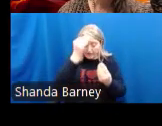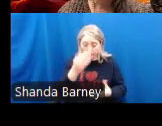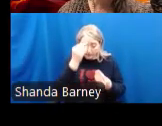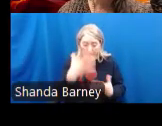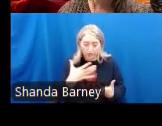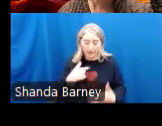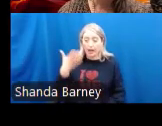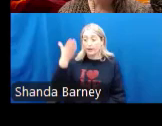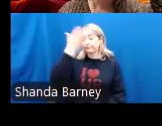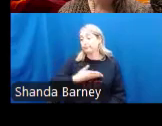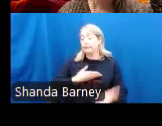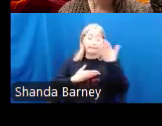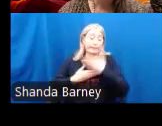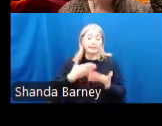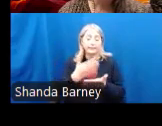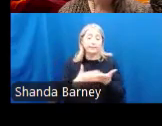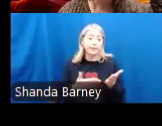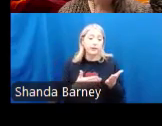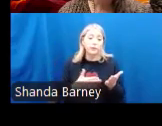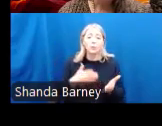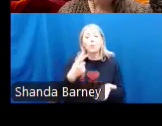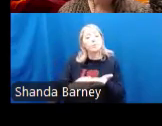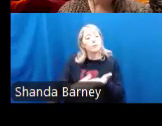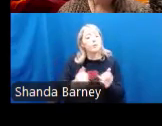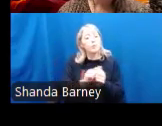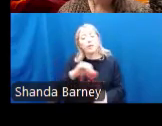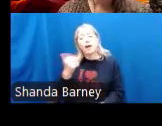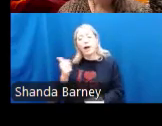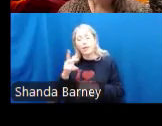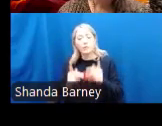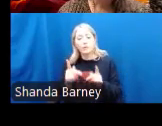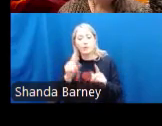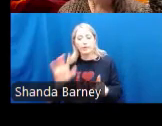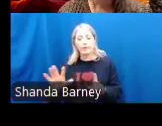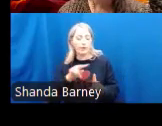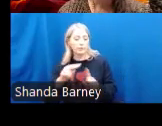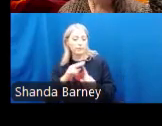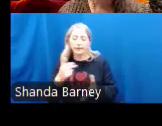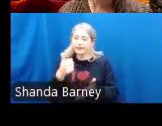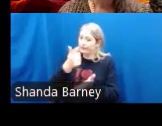about supports next time. So I'm not going to spend a lot of time